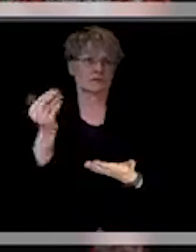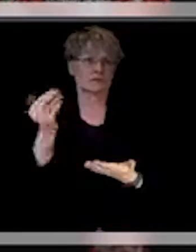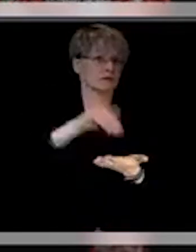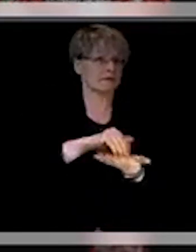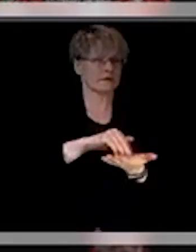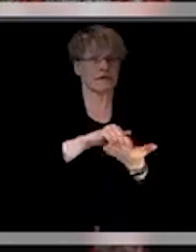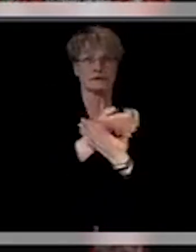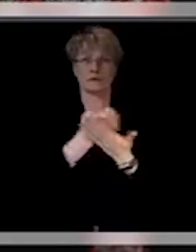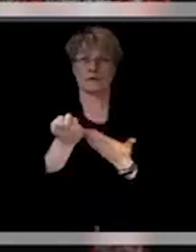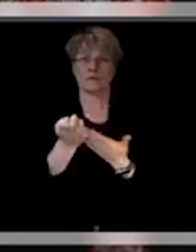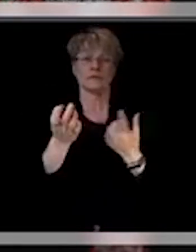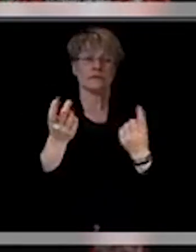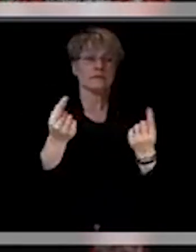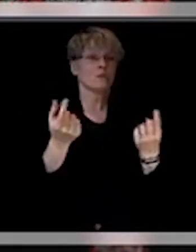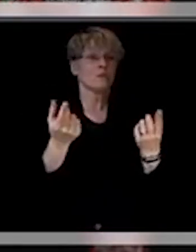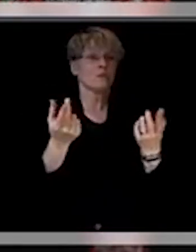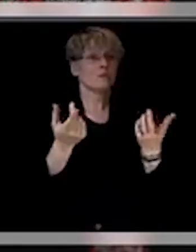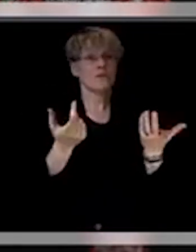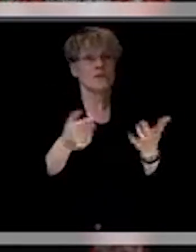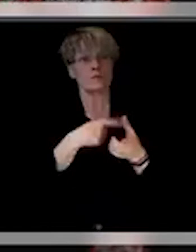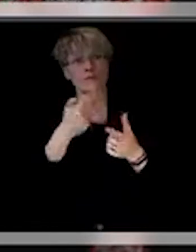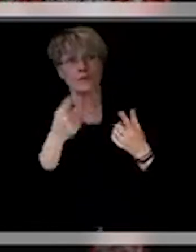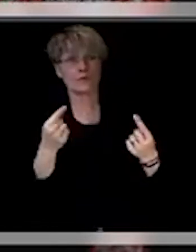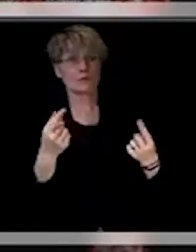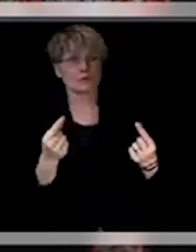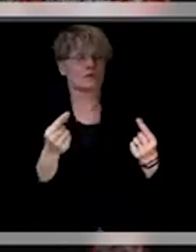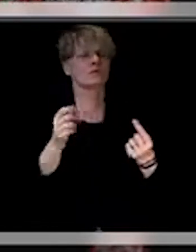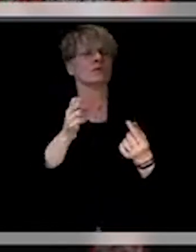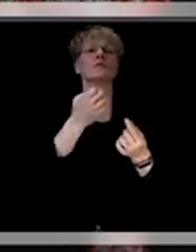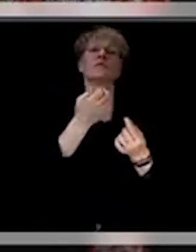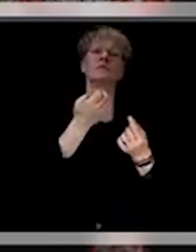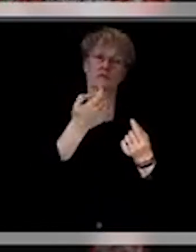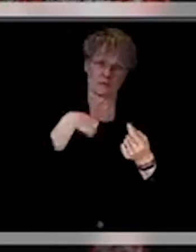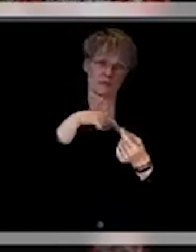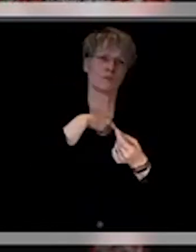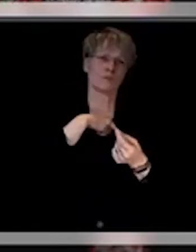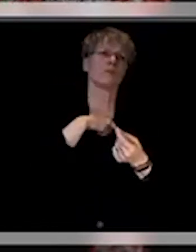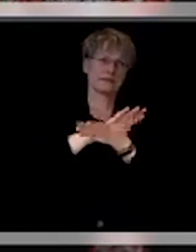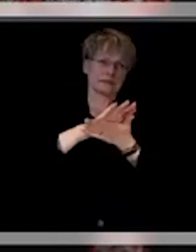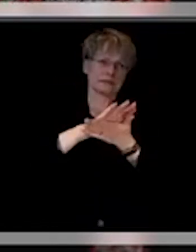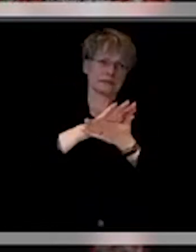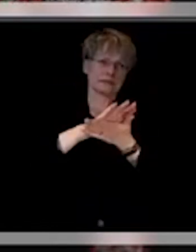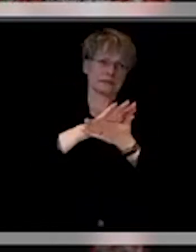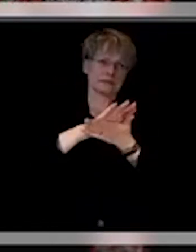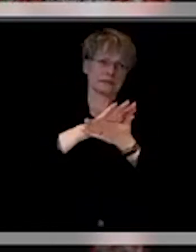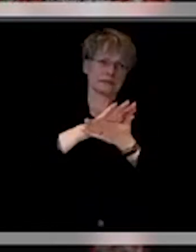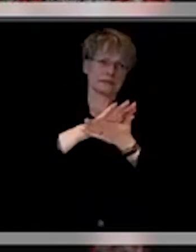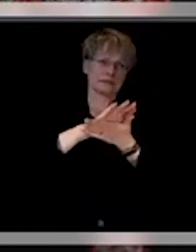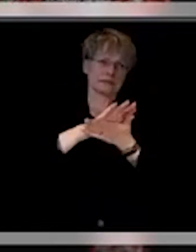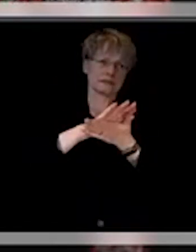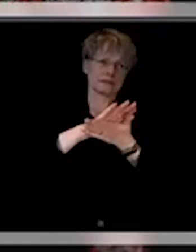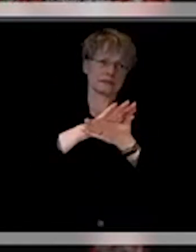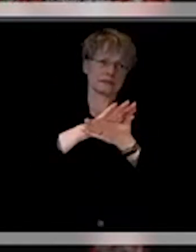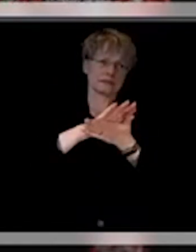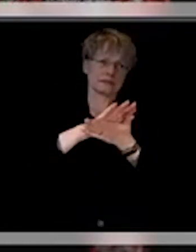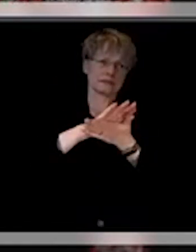So, it's not a mandatory process. It's a preservation effort that at certain points if we were to